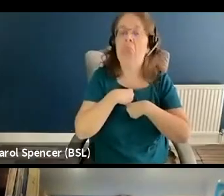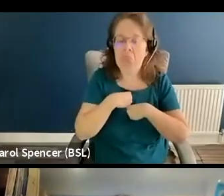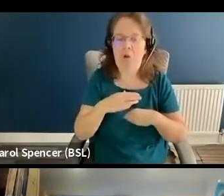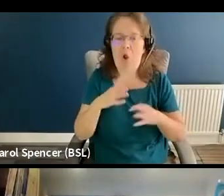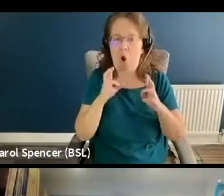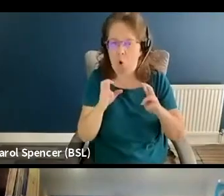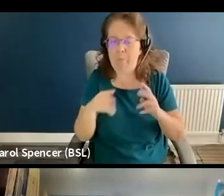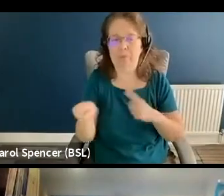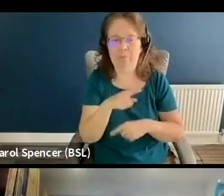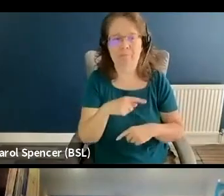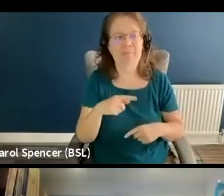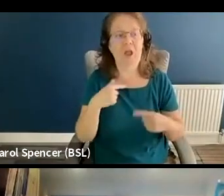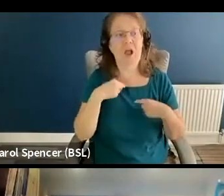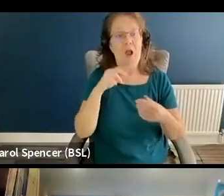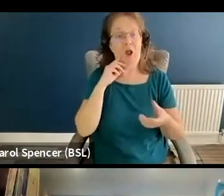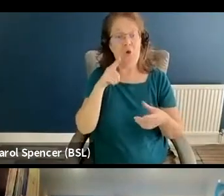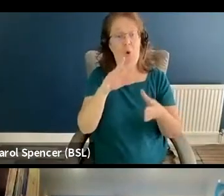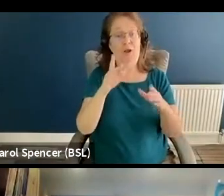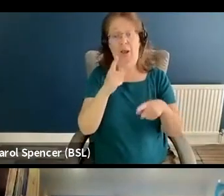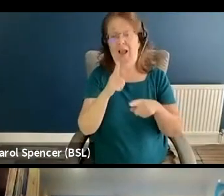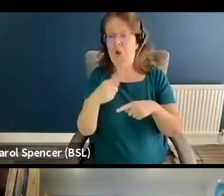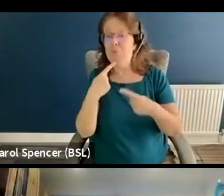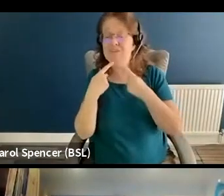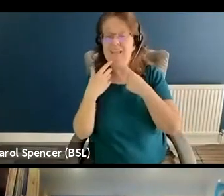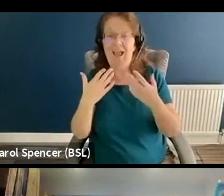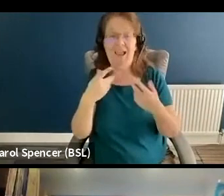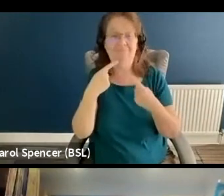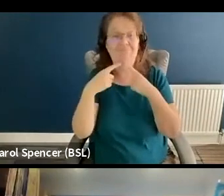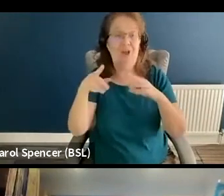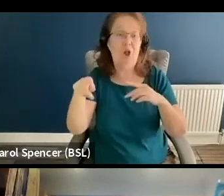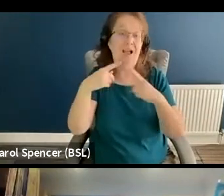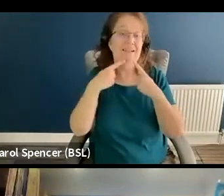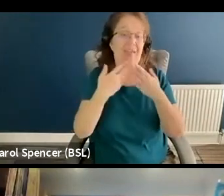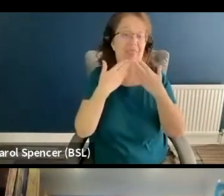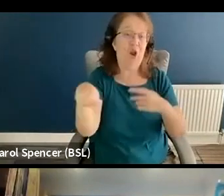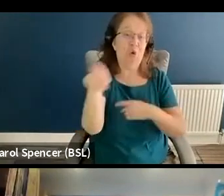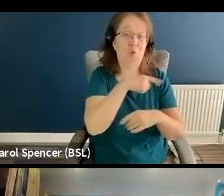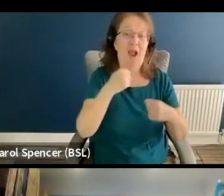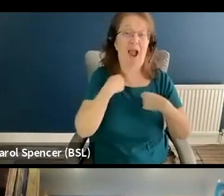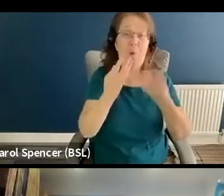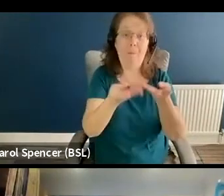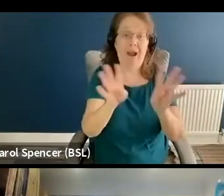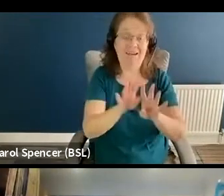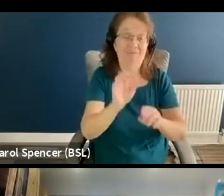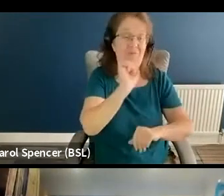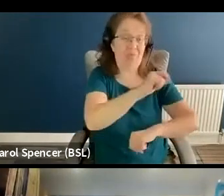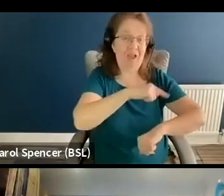I'm sure you will join me in the chat to say thank you, especially to our panelists as well for their time and insights today.